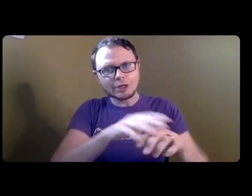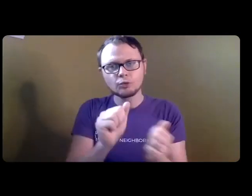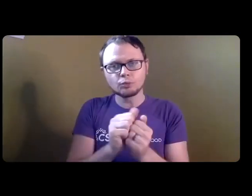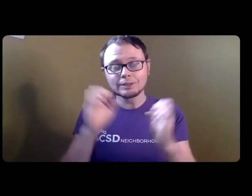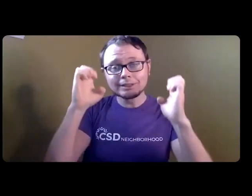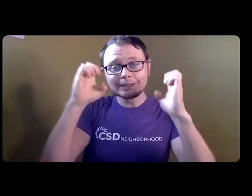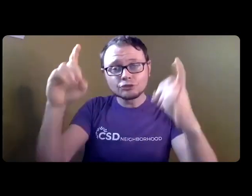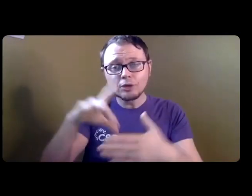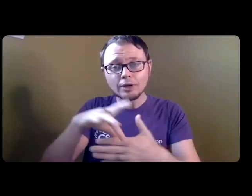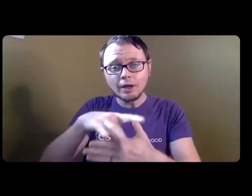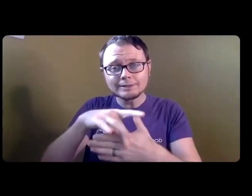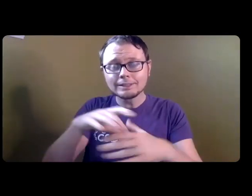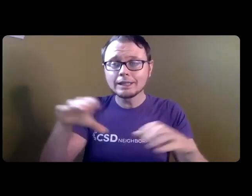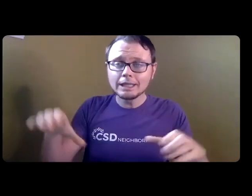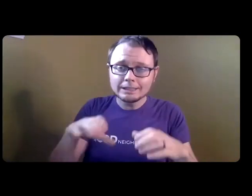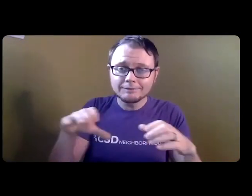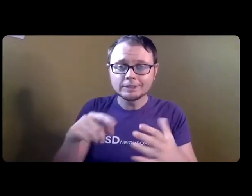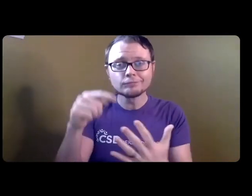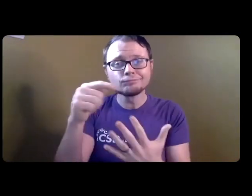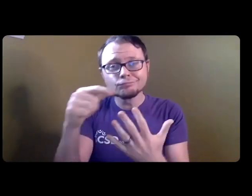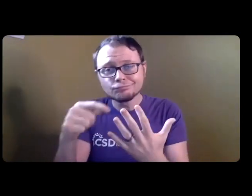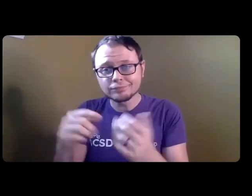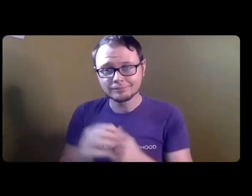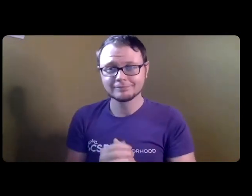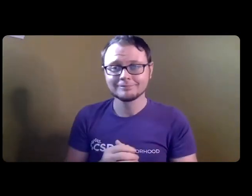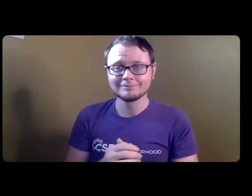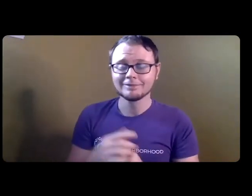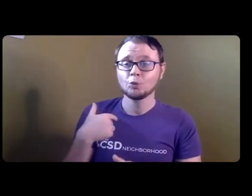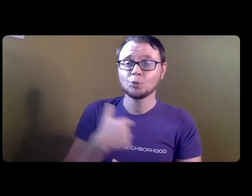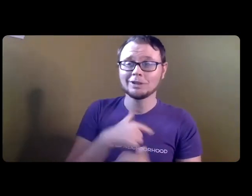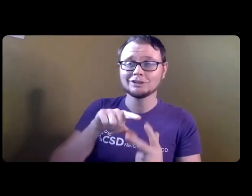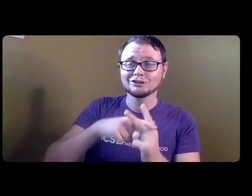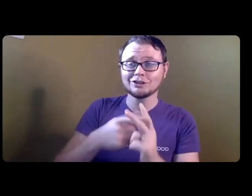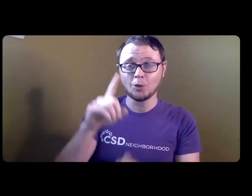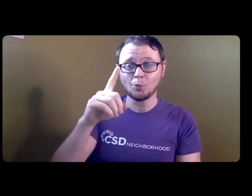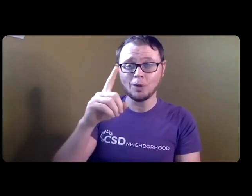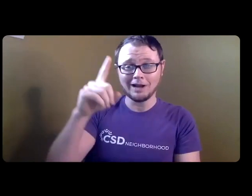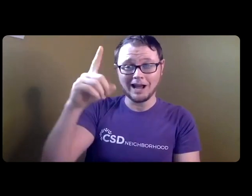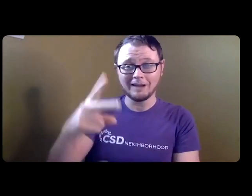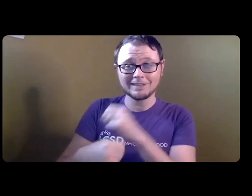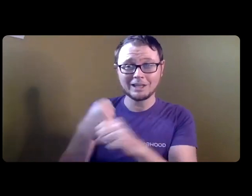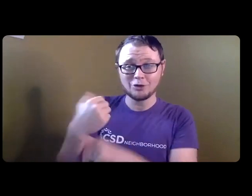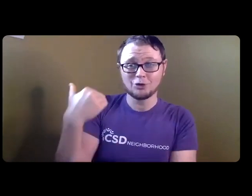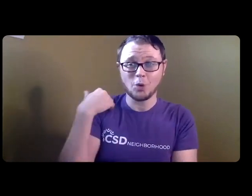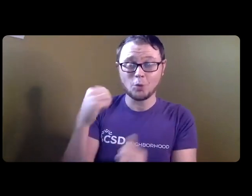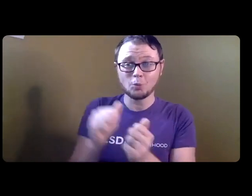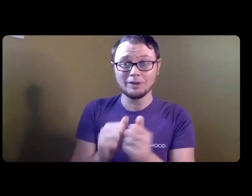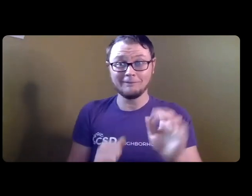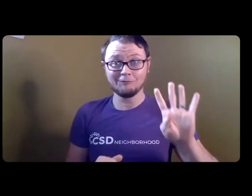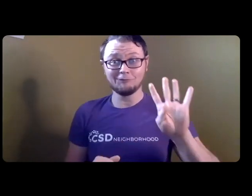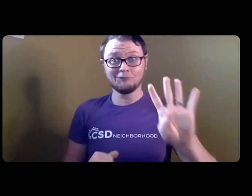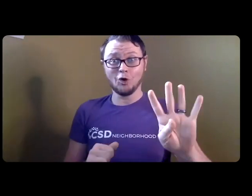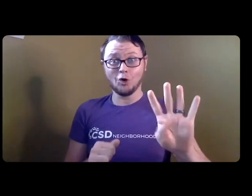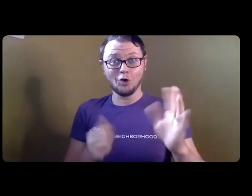We have created videos that we integrate into our educational content and activities for Deaf role models for students.